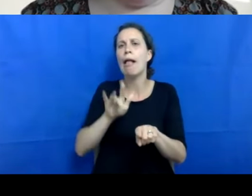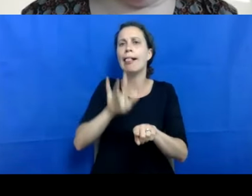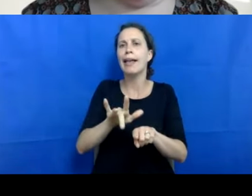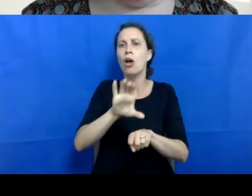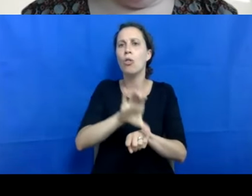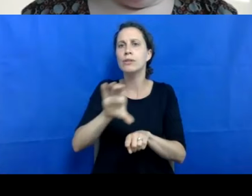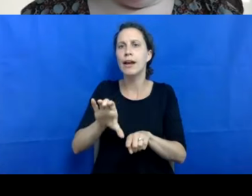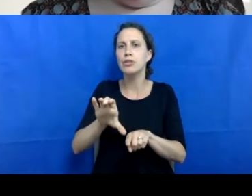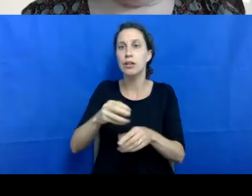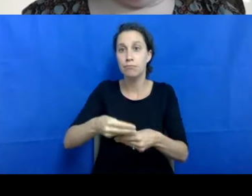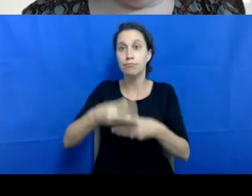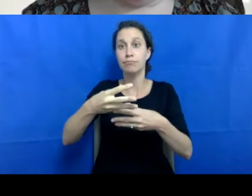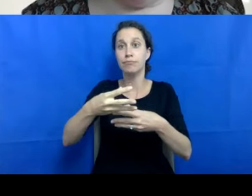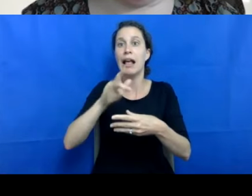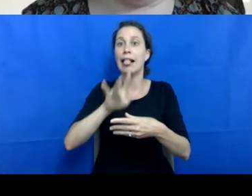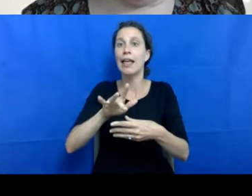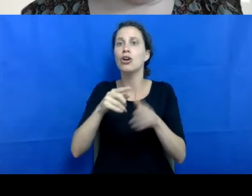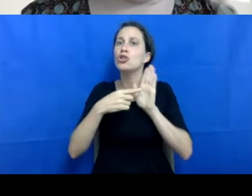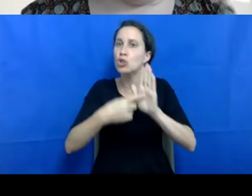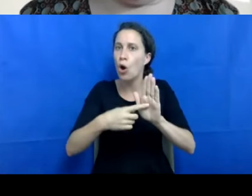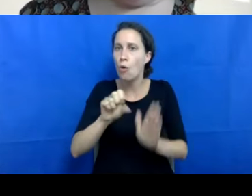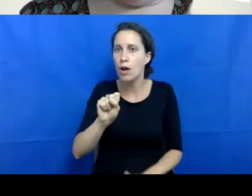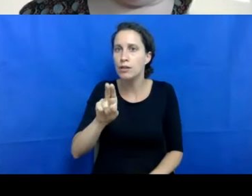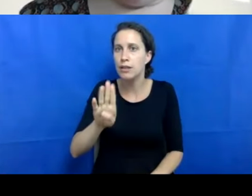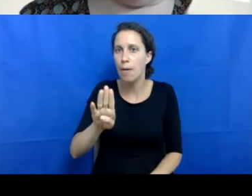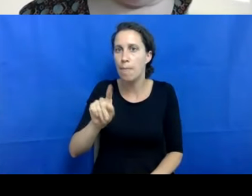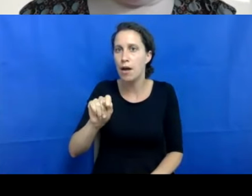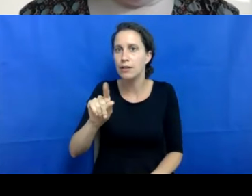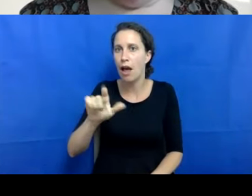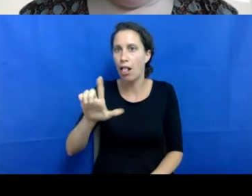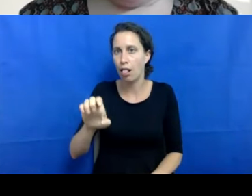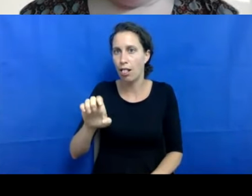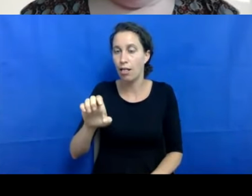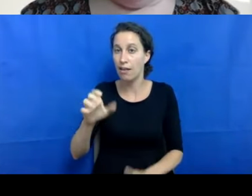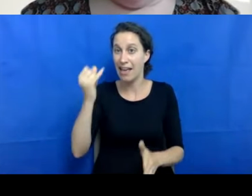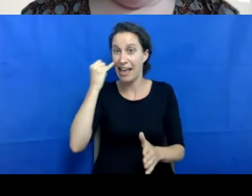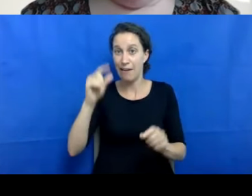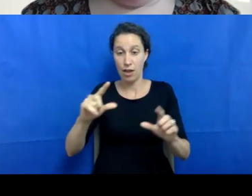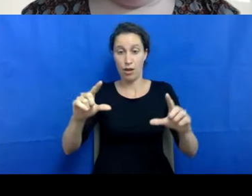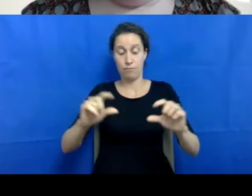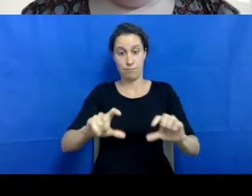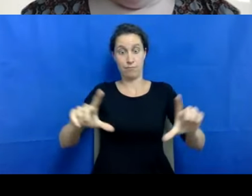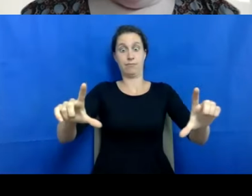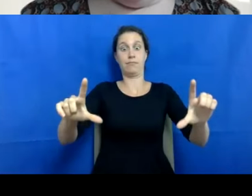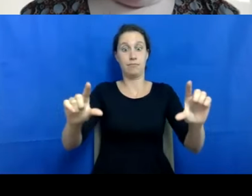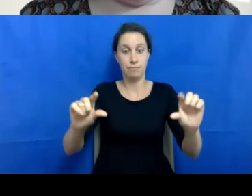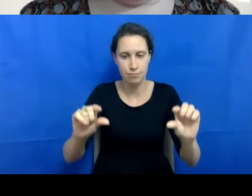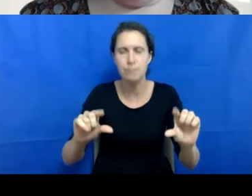You can also change the size of your captions if they are too large or too small.